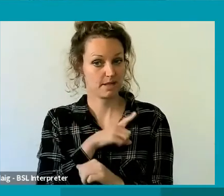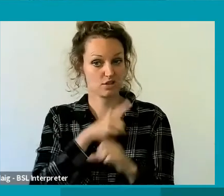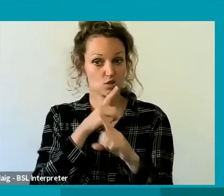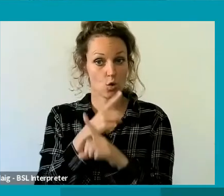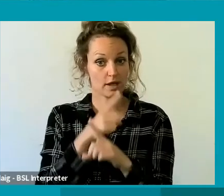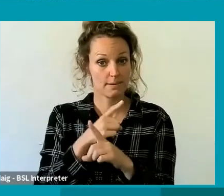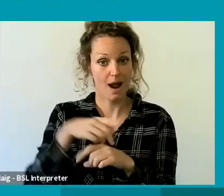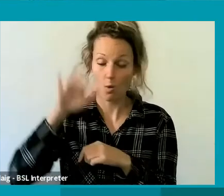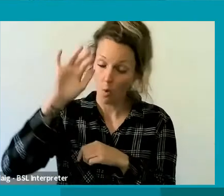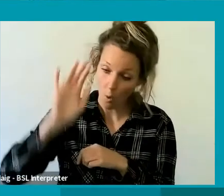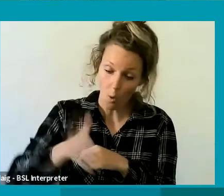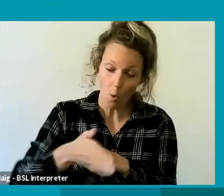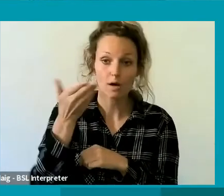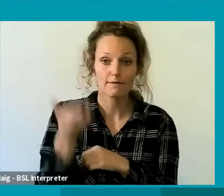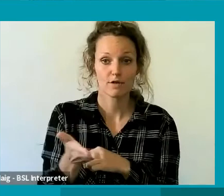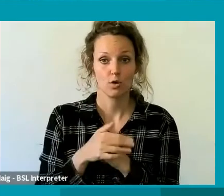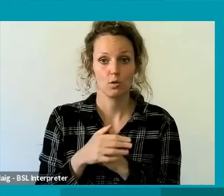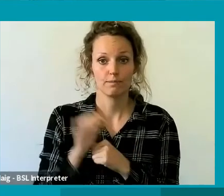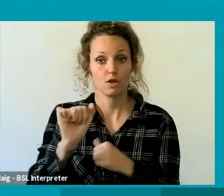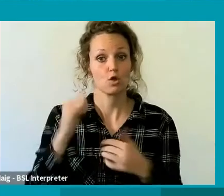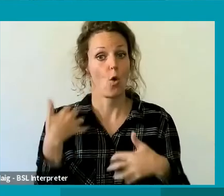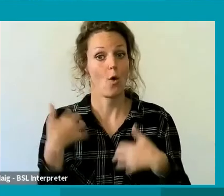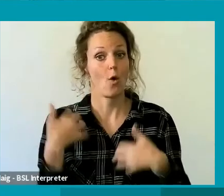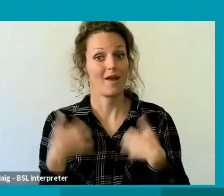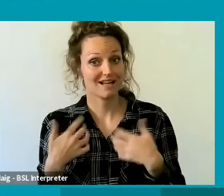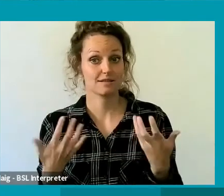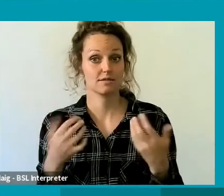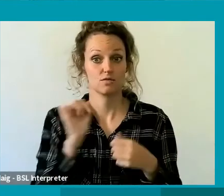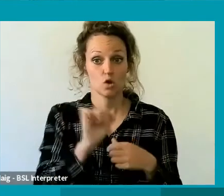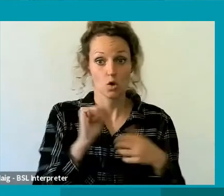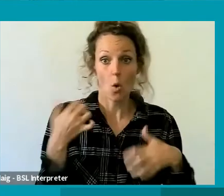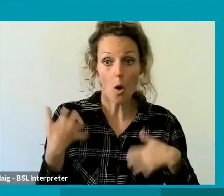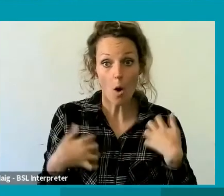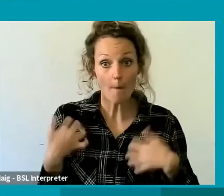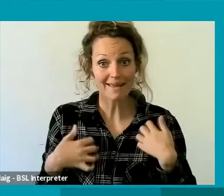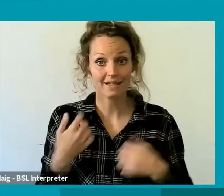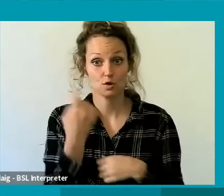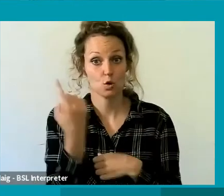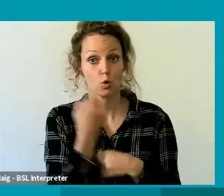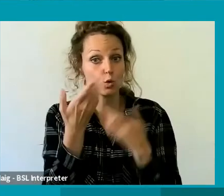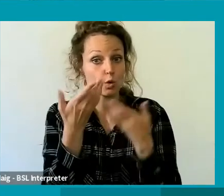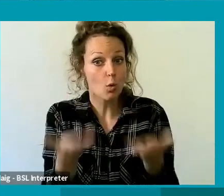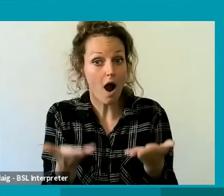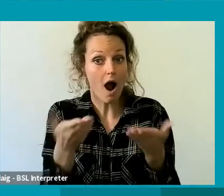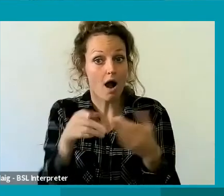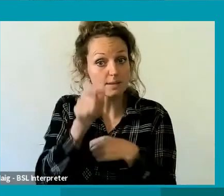who you are as a person who you are in the world of work. So you get to choose how you